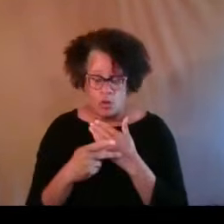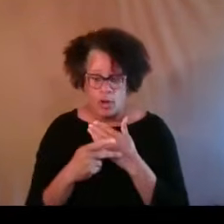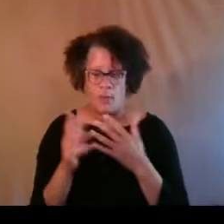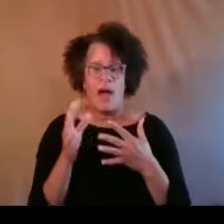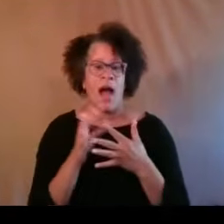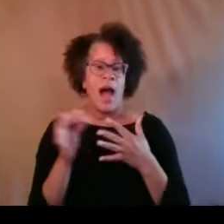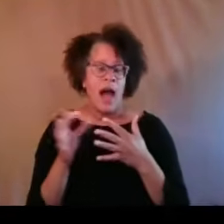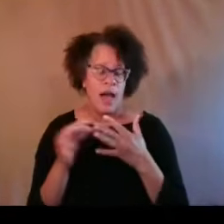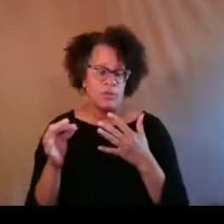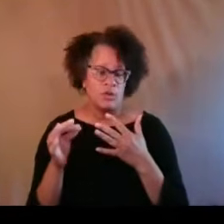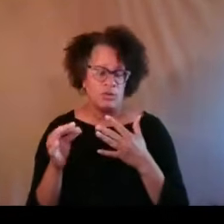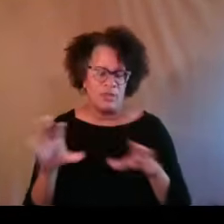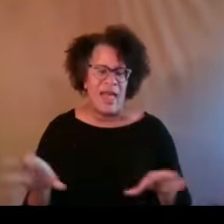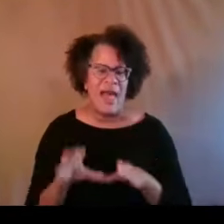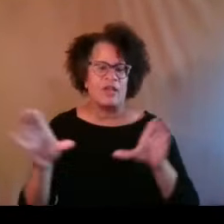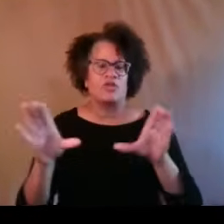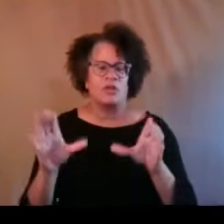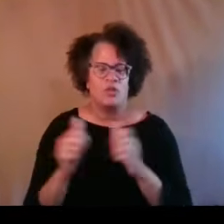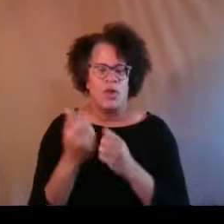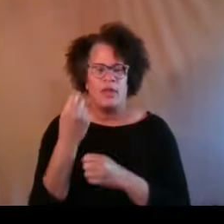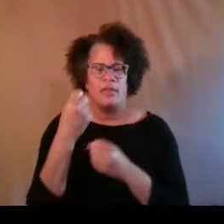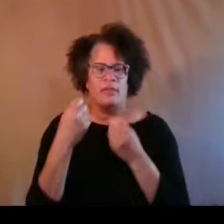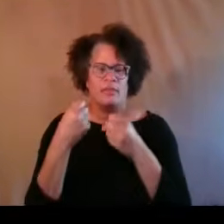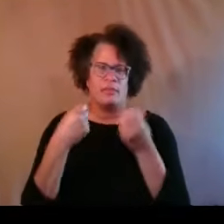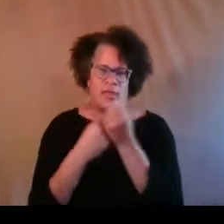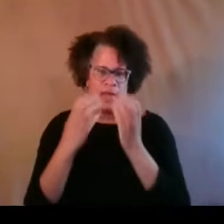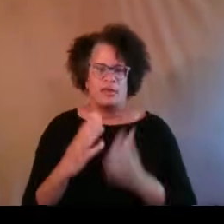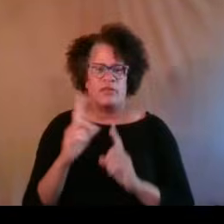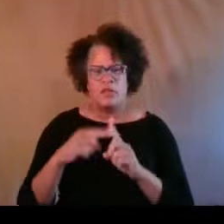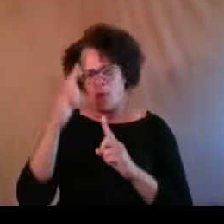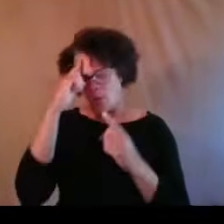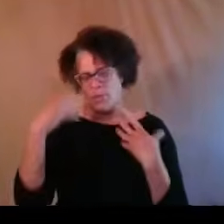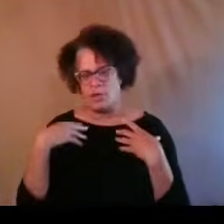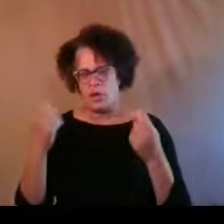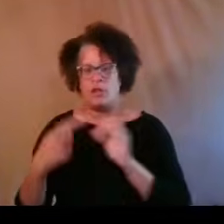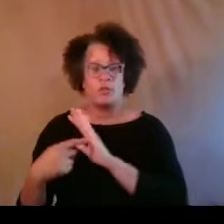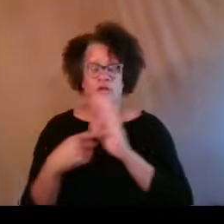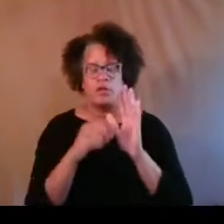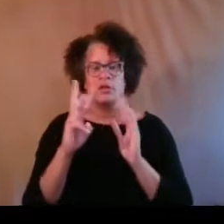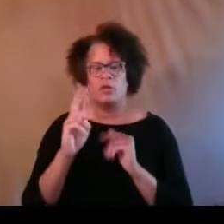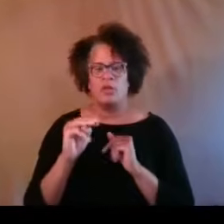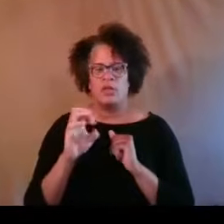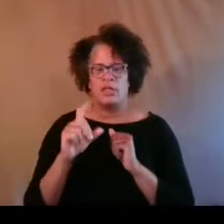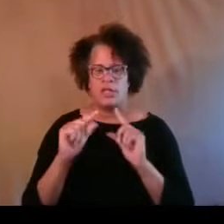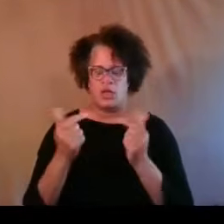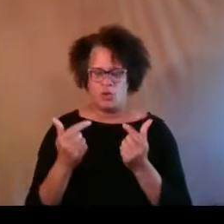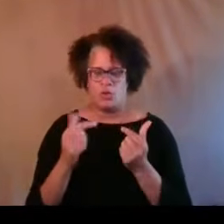A Conversation with Activists About Mental Health is presented by The WNET Group and Chasing The Dream,